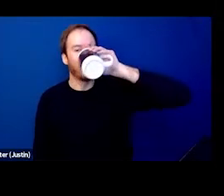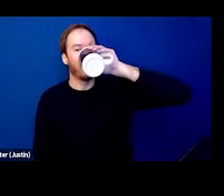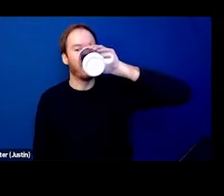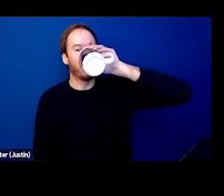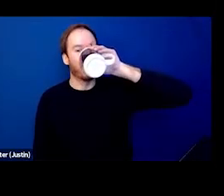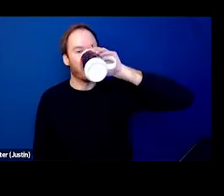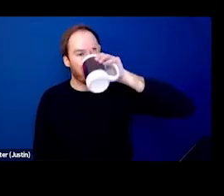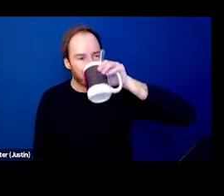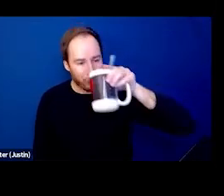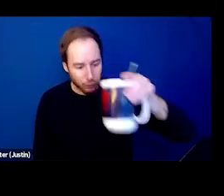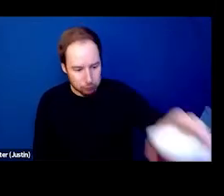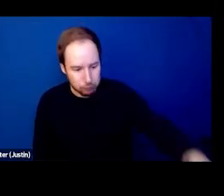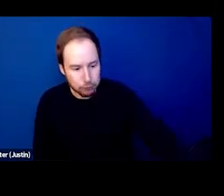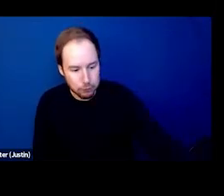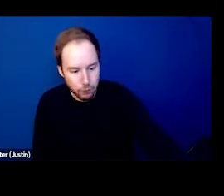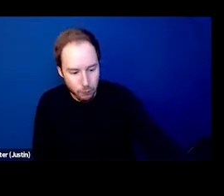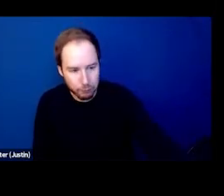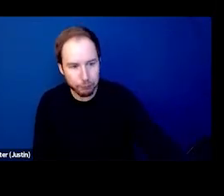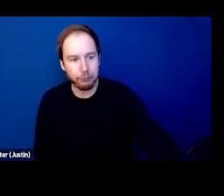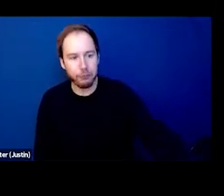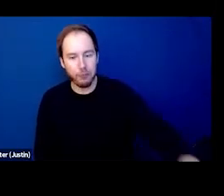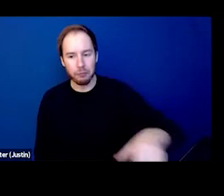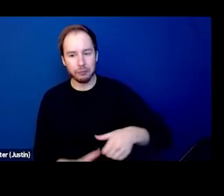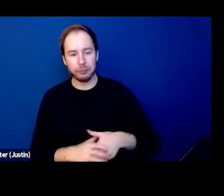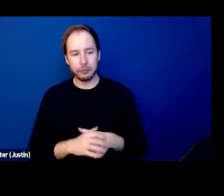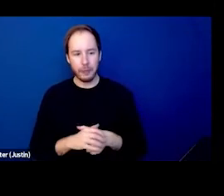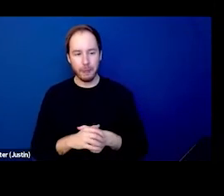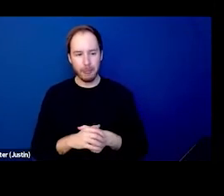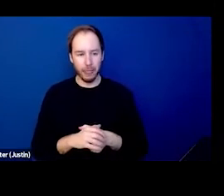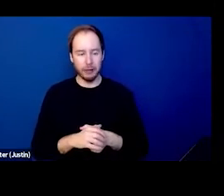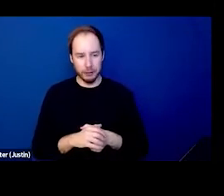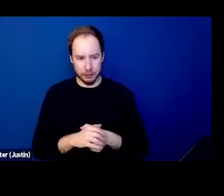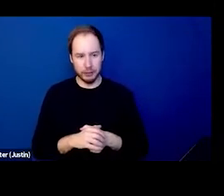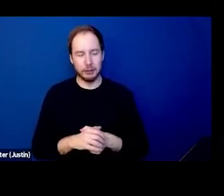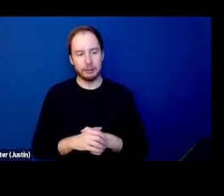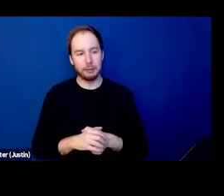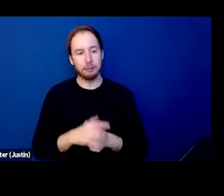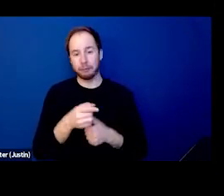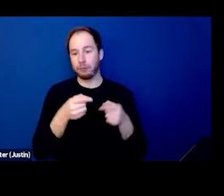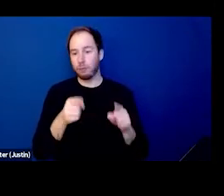And then this is just continuing on. So when you're engaging and collaborating